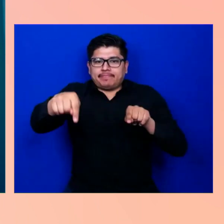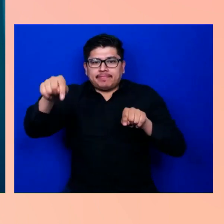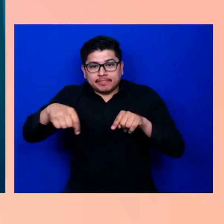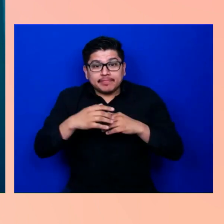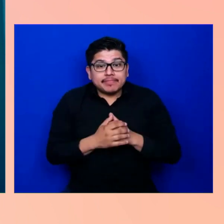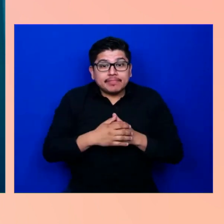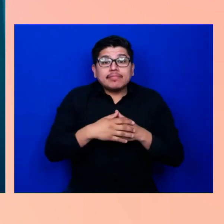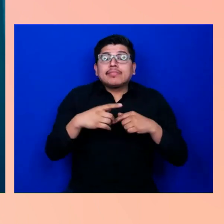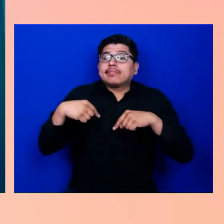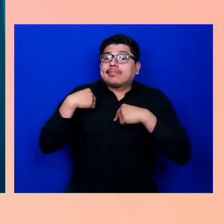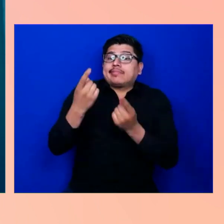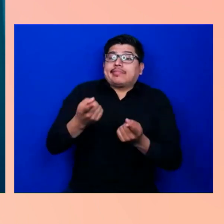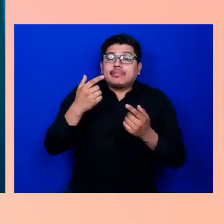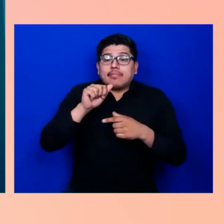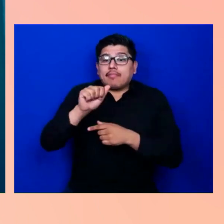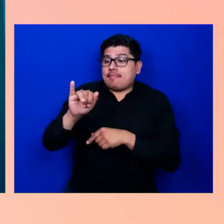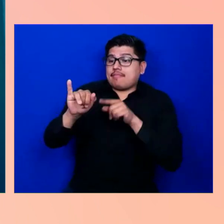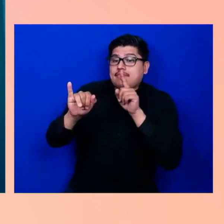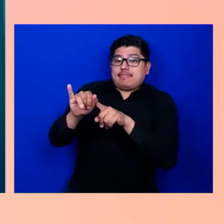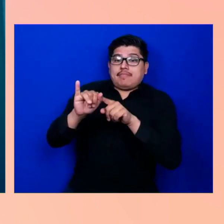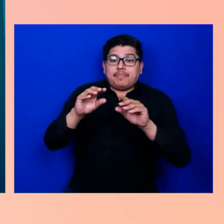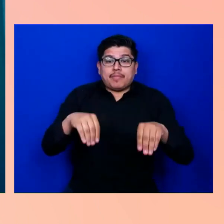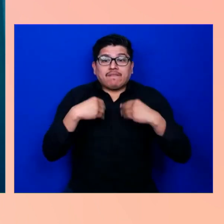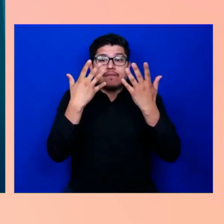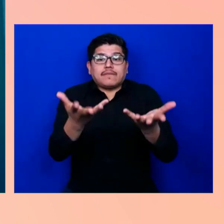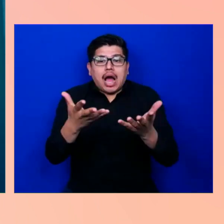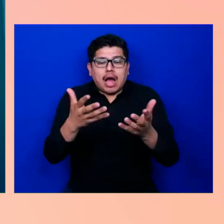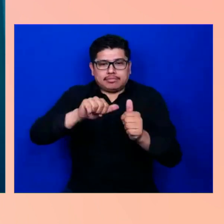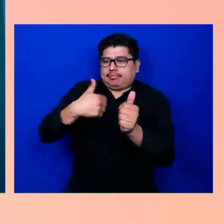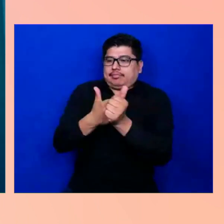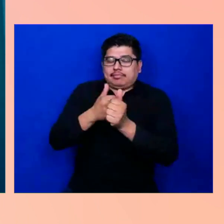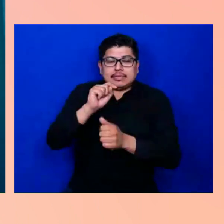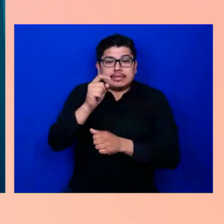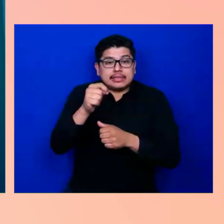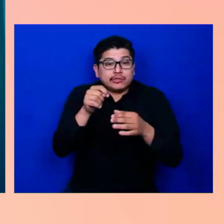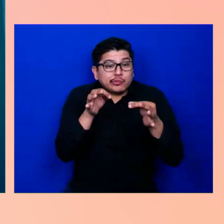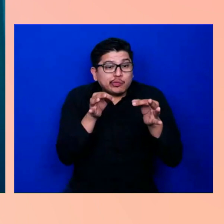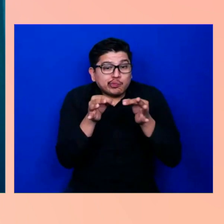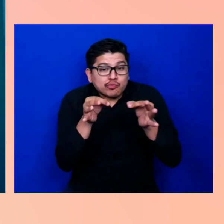provide alternative text descriptions, we do encourage our members